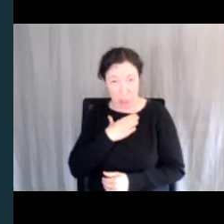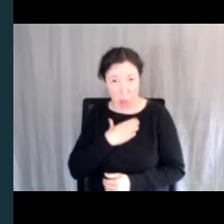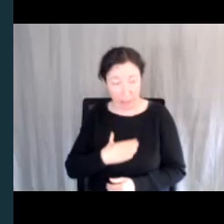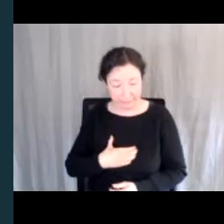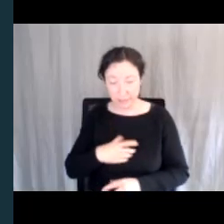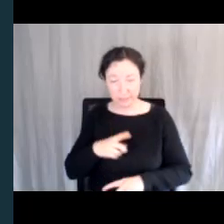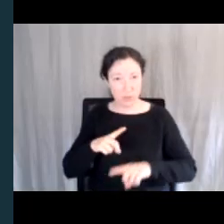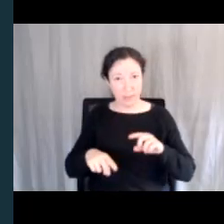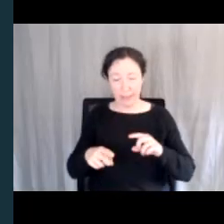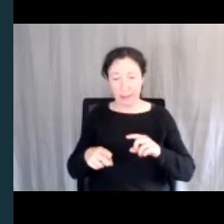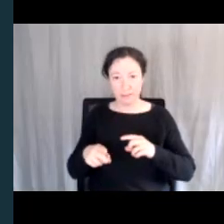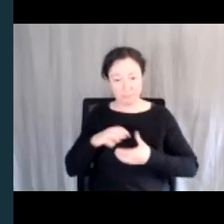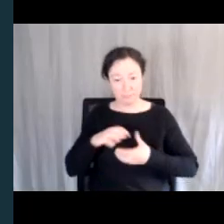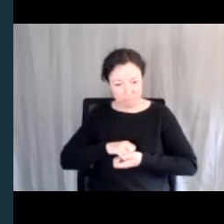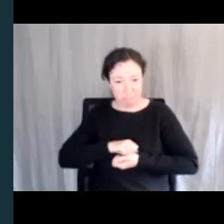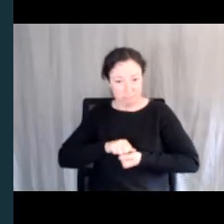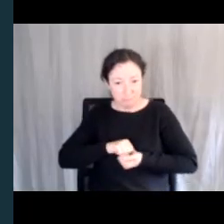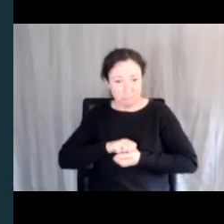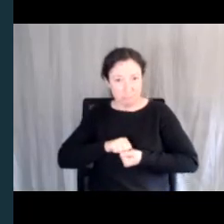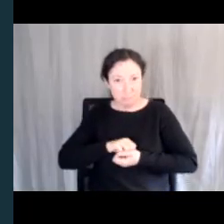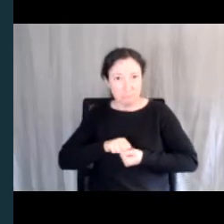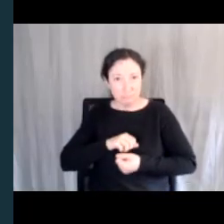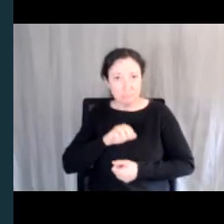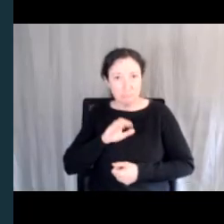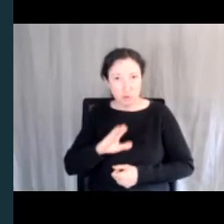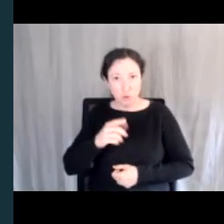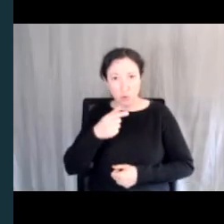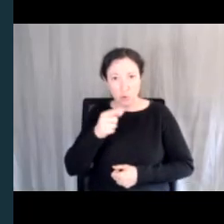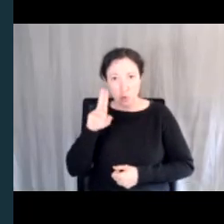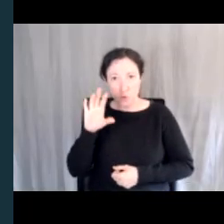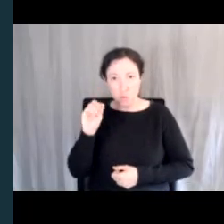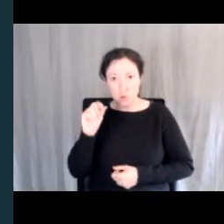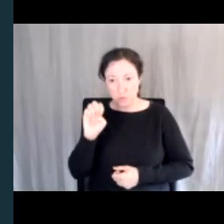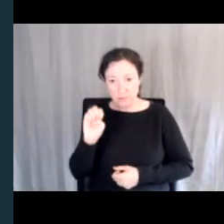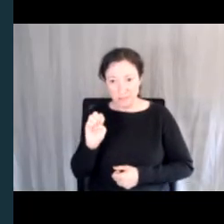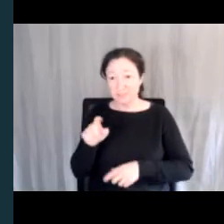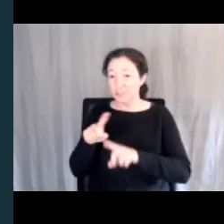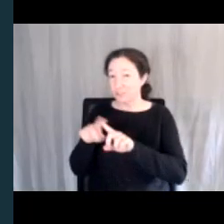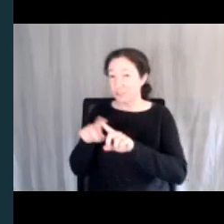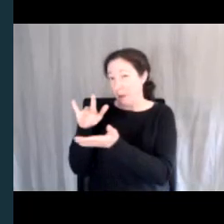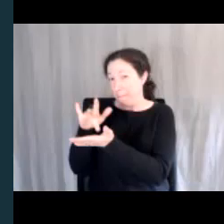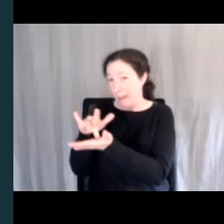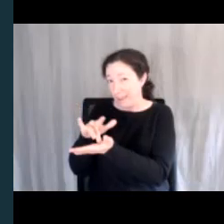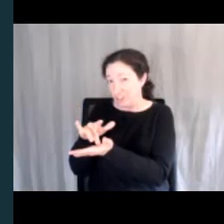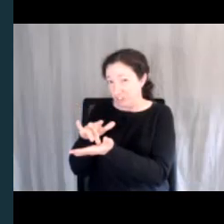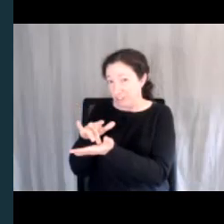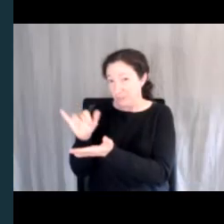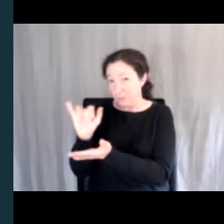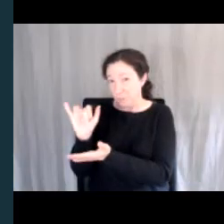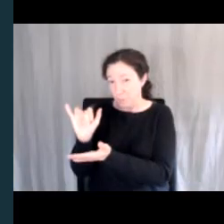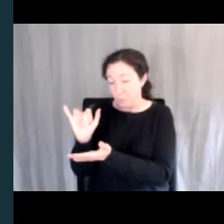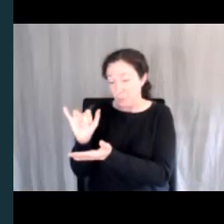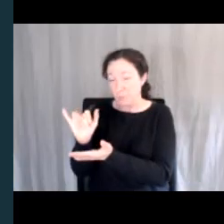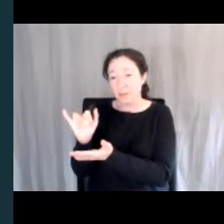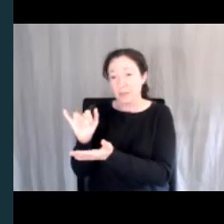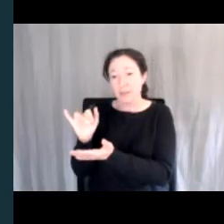So things like CLA and carnitine are helpful. There are medications that help with blood sugar stability. Metformin is really, really popular.